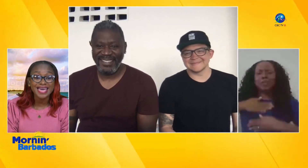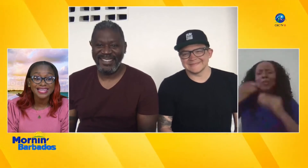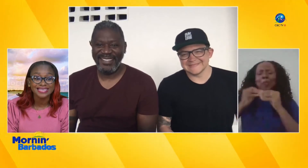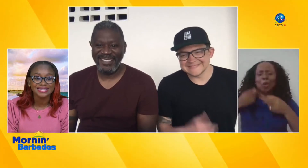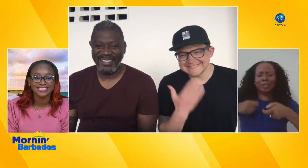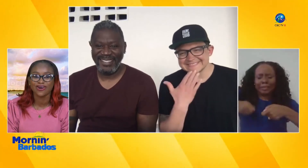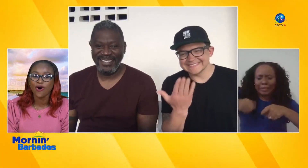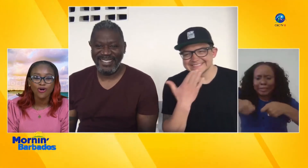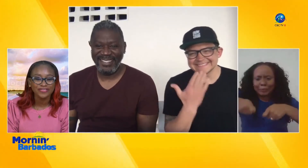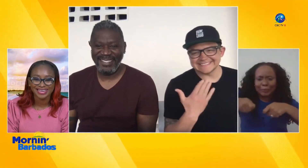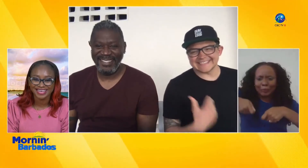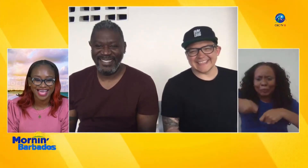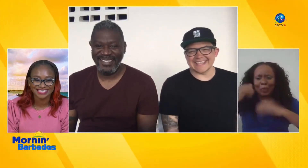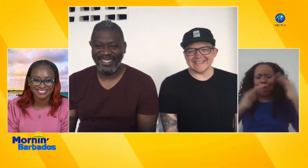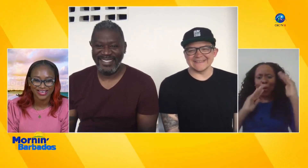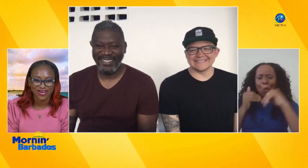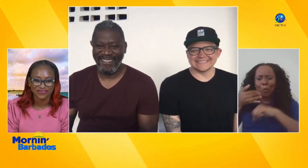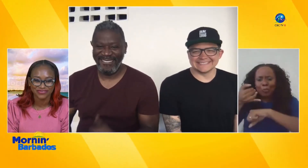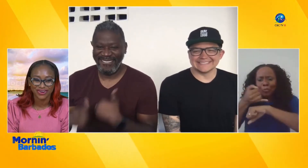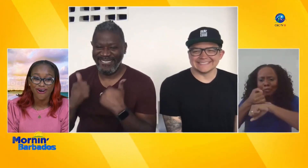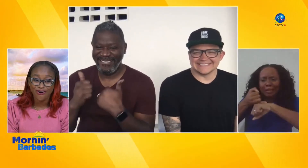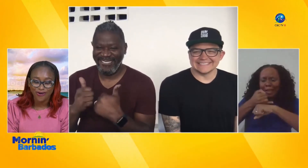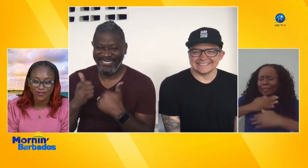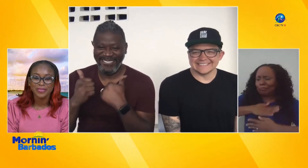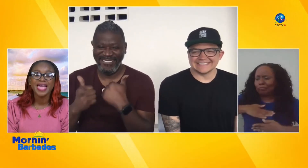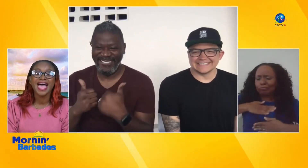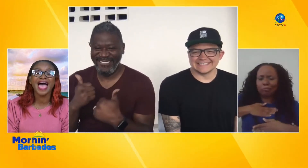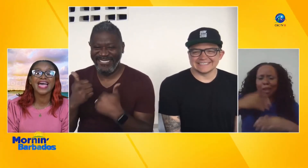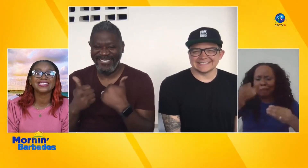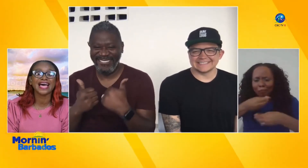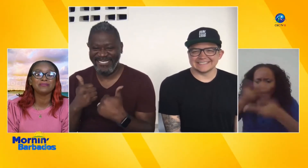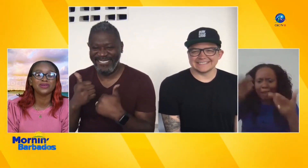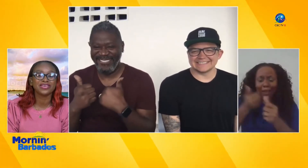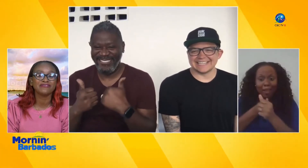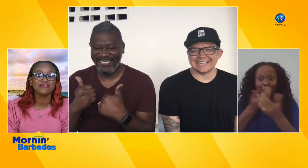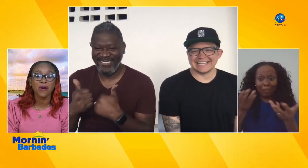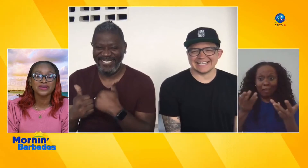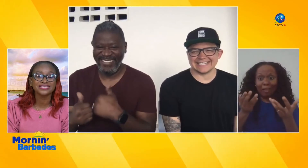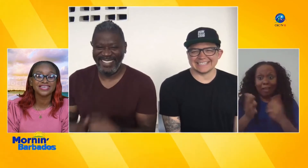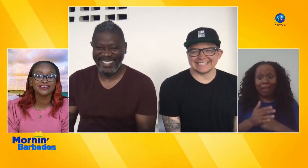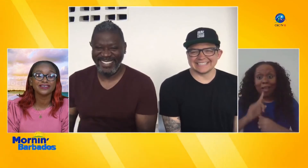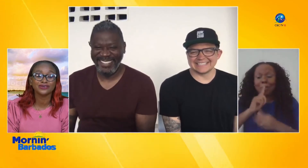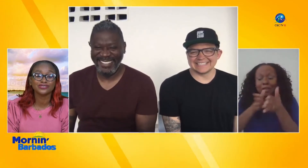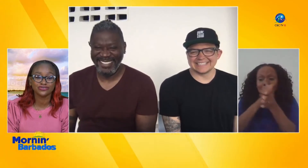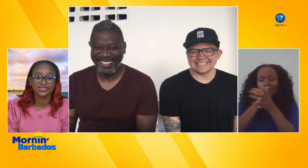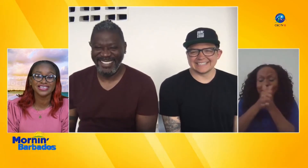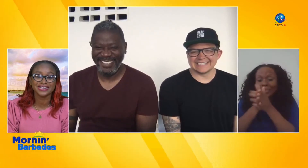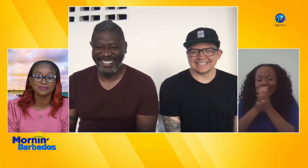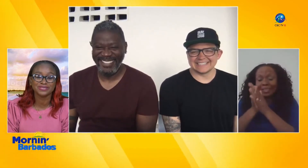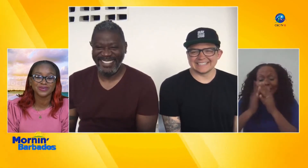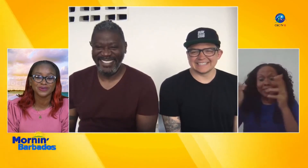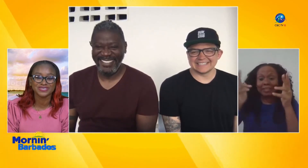island and all that it has to offer all and i'm looking forward to hearing those three calypsos